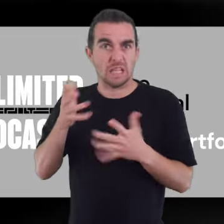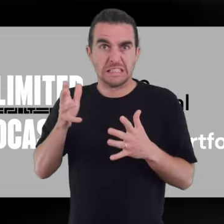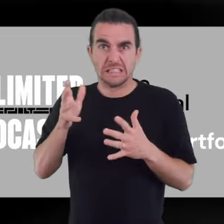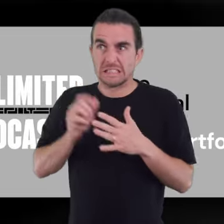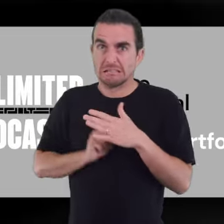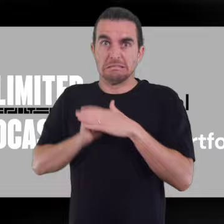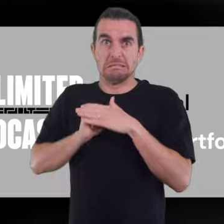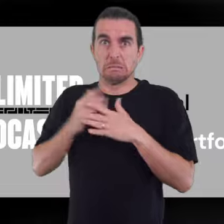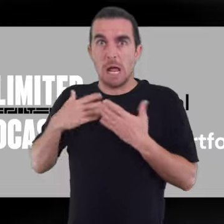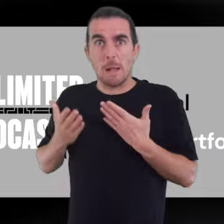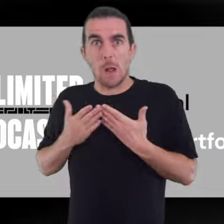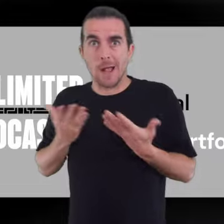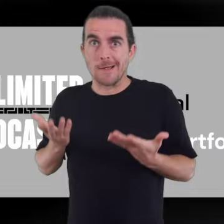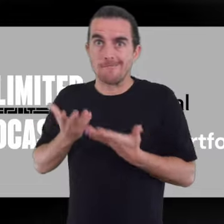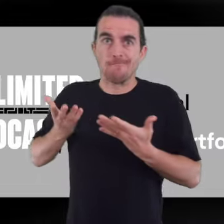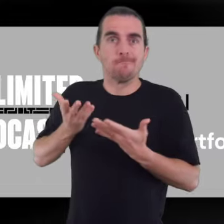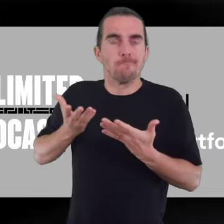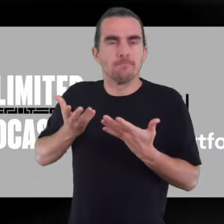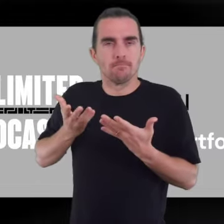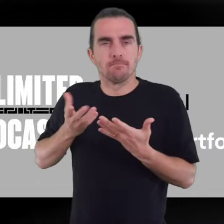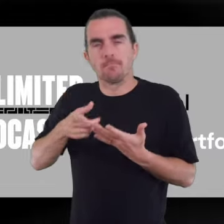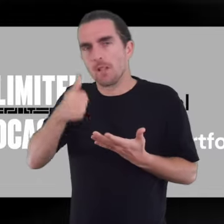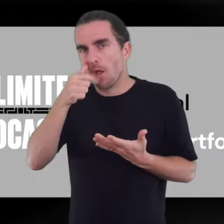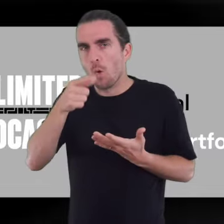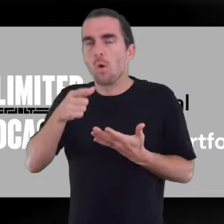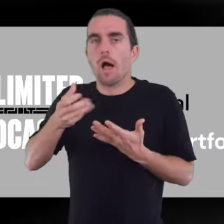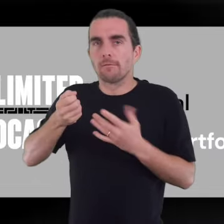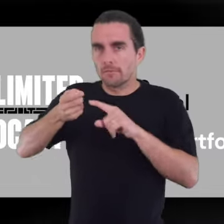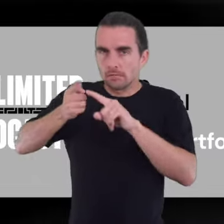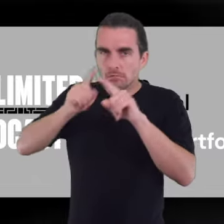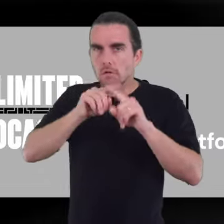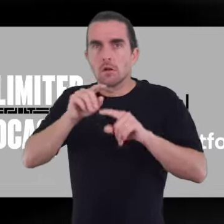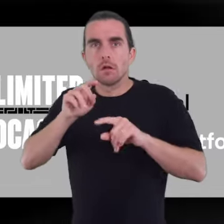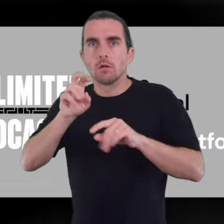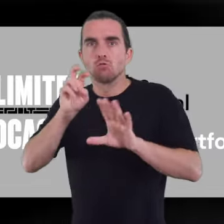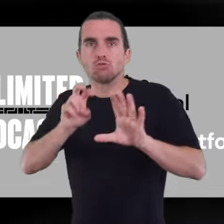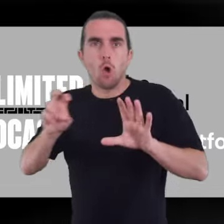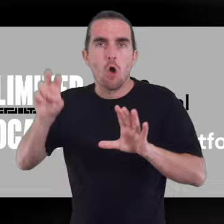with both of them, because you know, it will also be a different touring model for me.